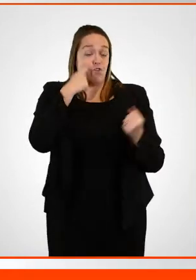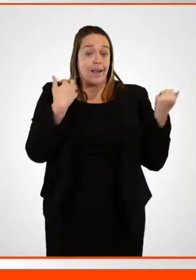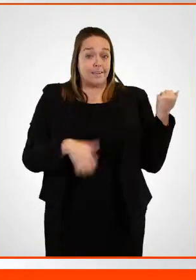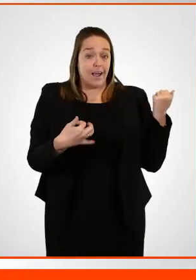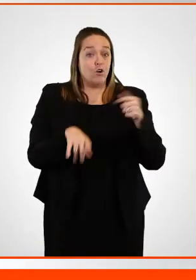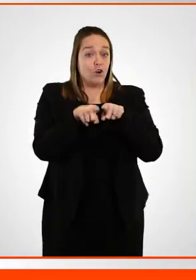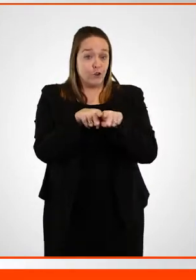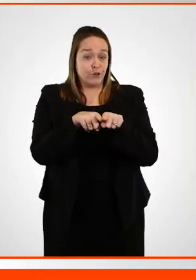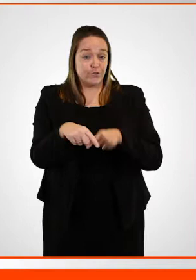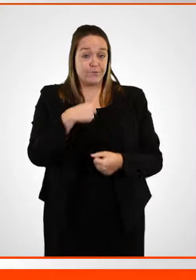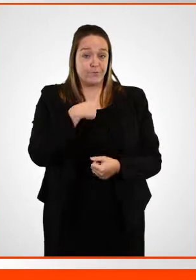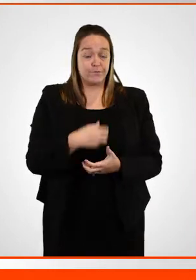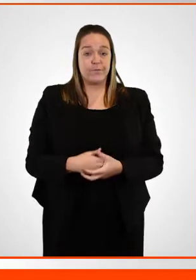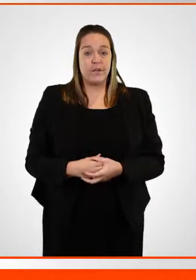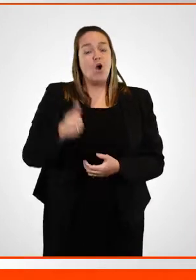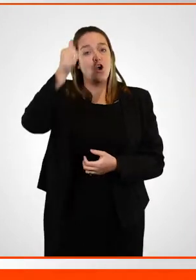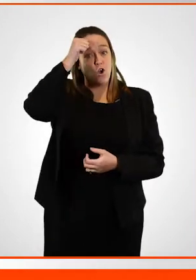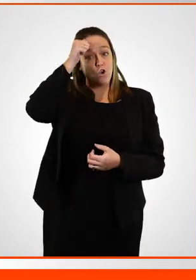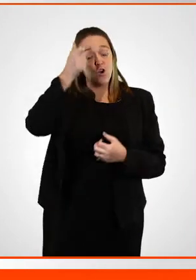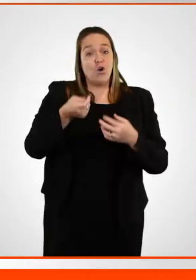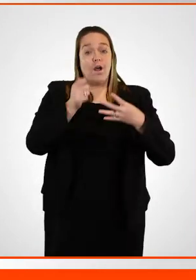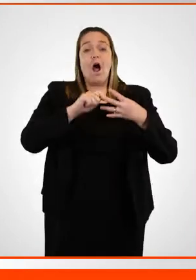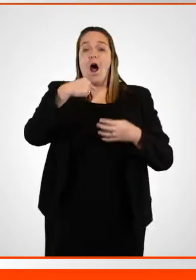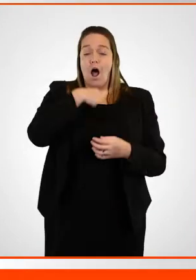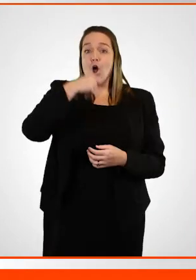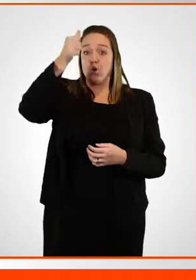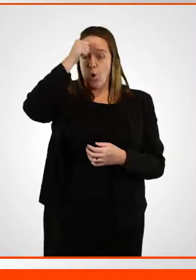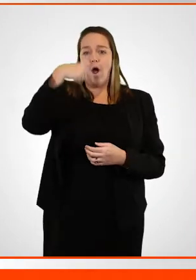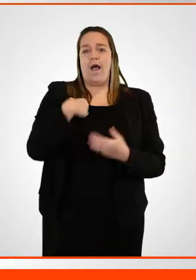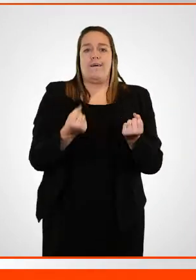I realise that I'm conscious of my incompetence.